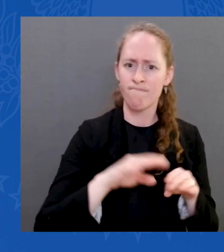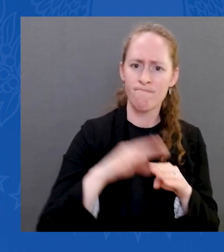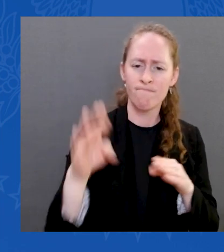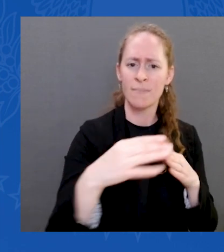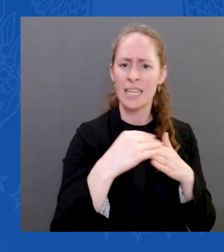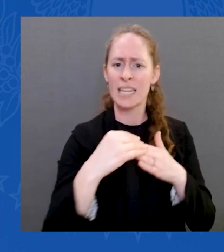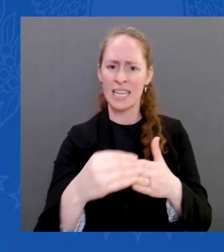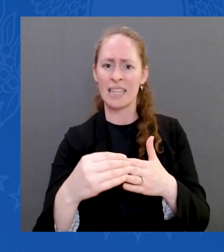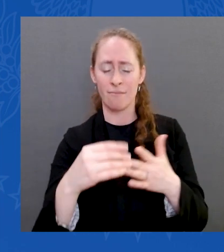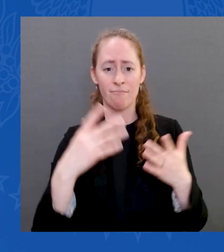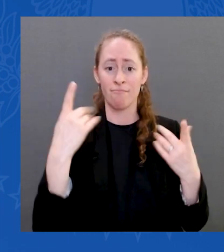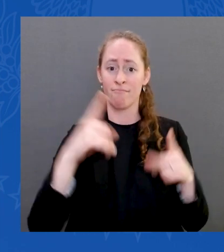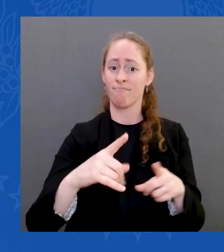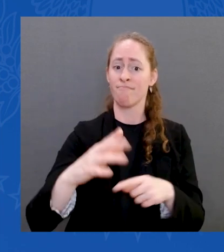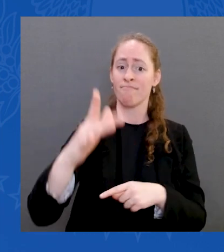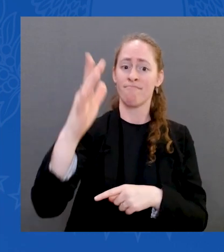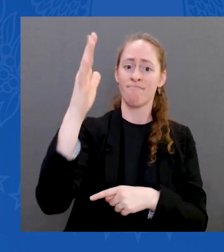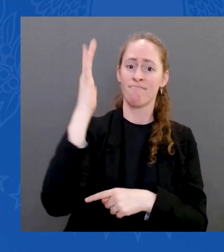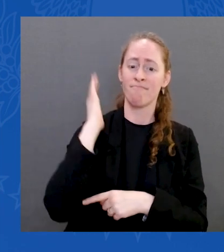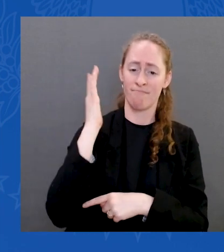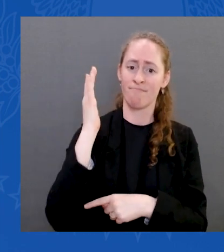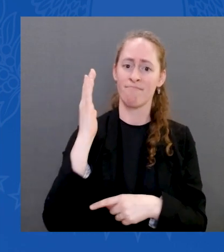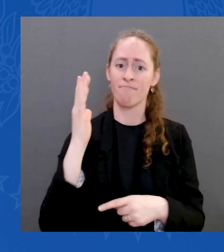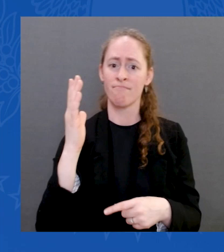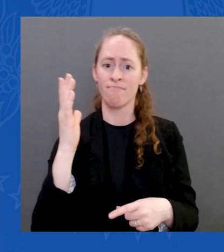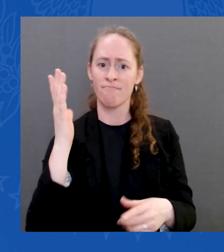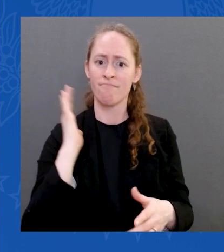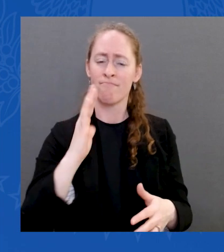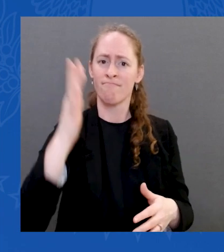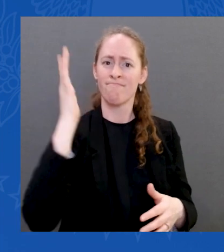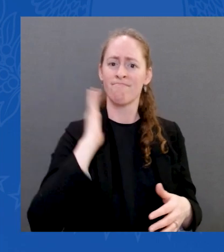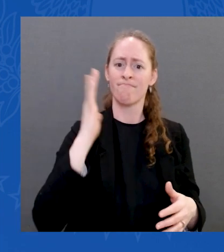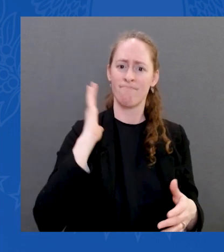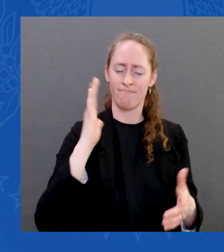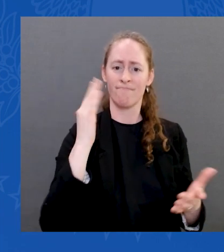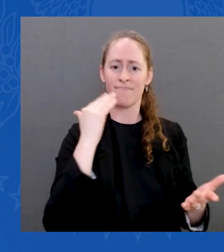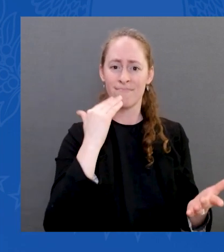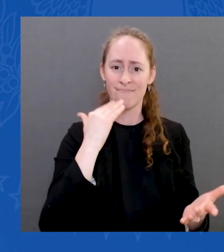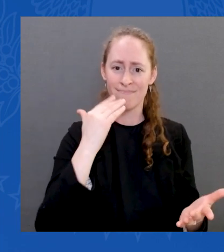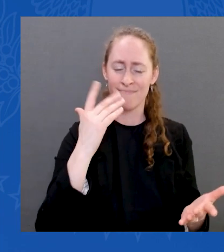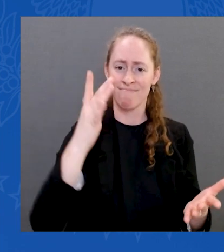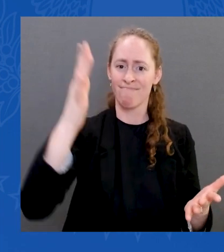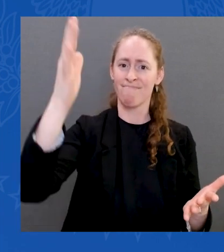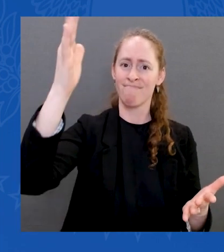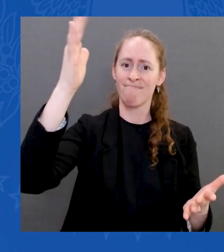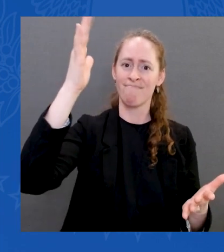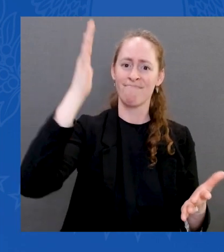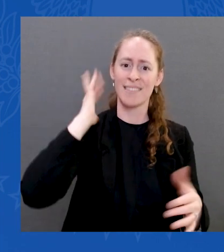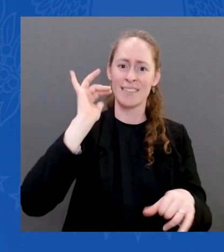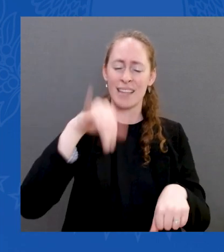Because we became the first nation in the world to have universal education of 1 through 12,